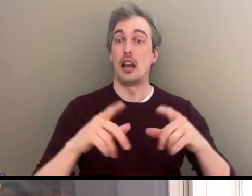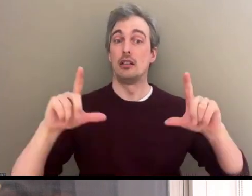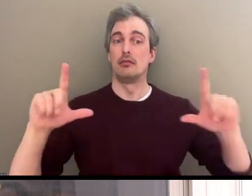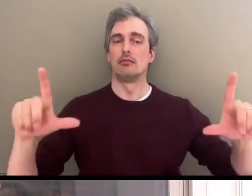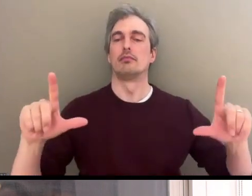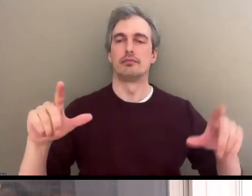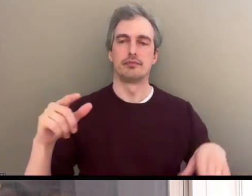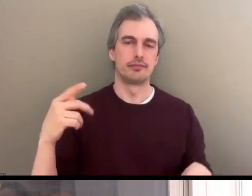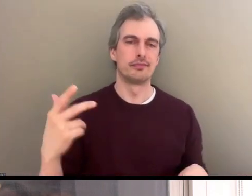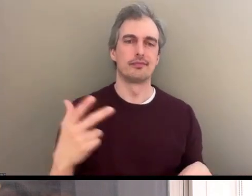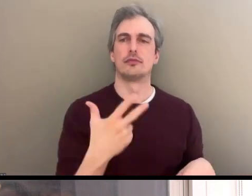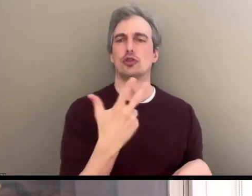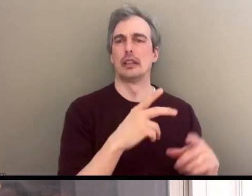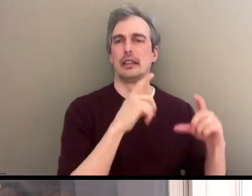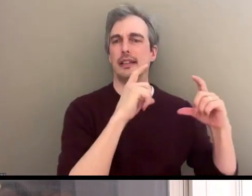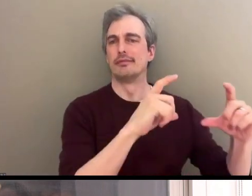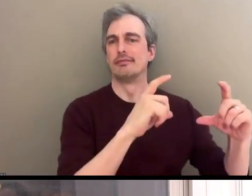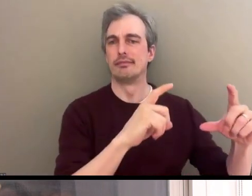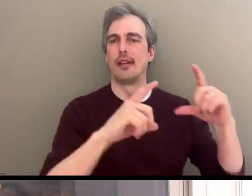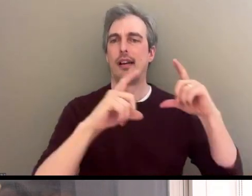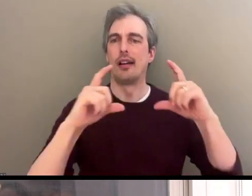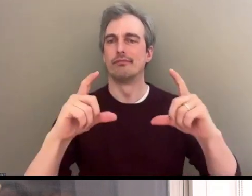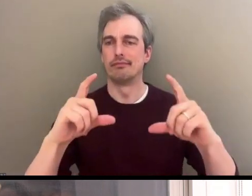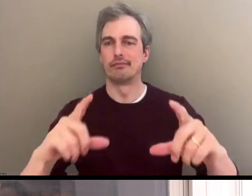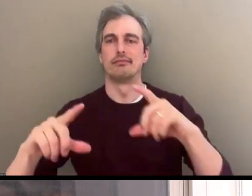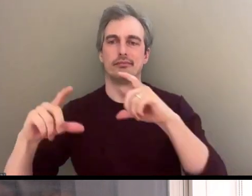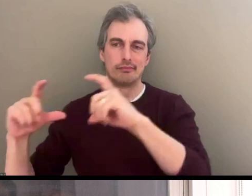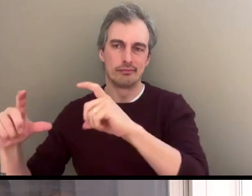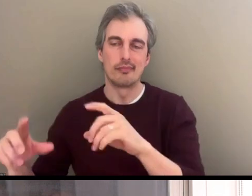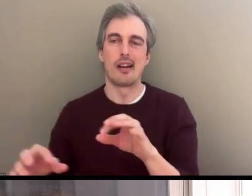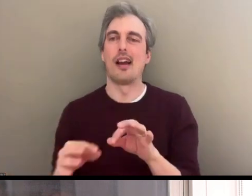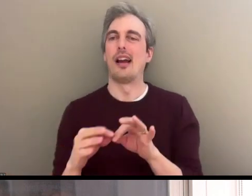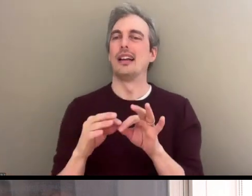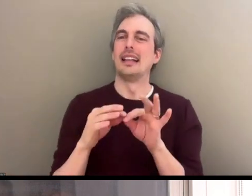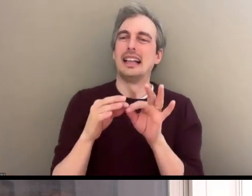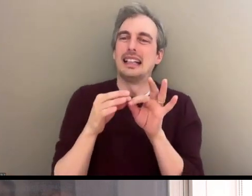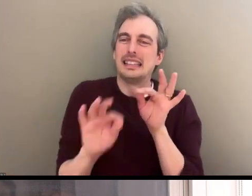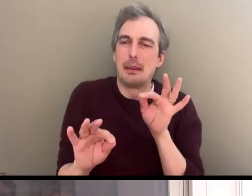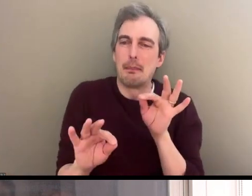SDLC, a Software Development Lifecycle, that was discussed in the last slide.